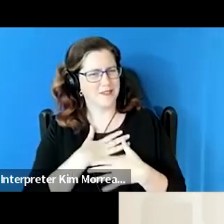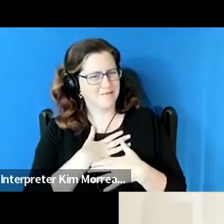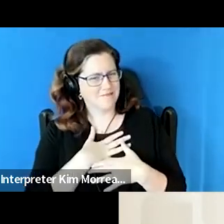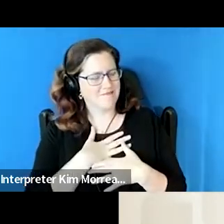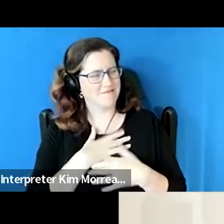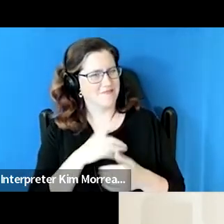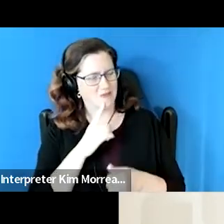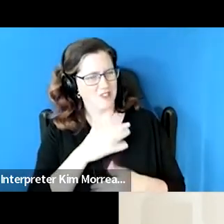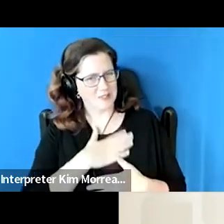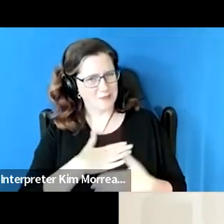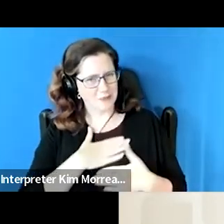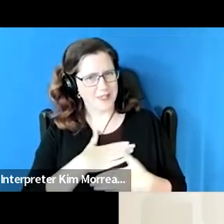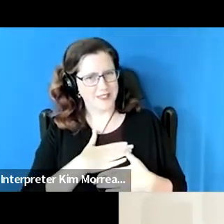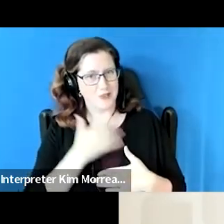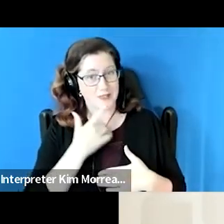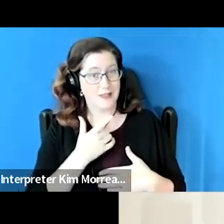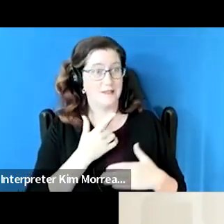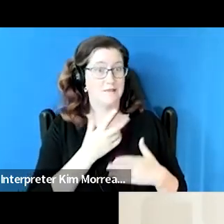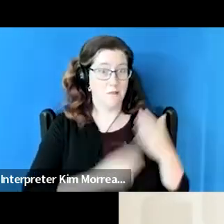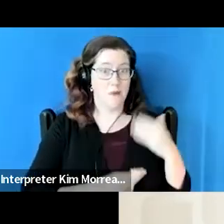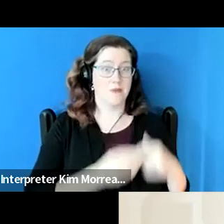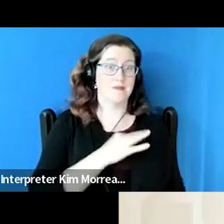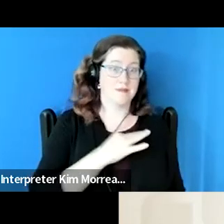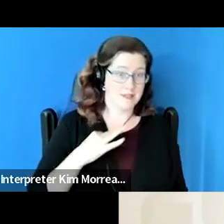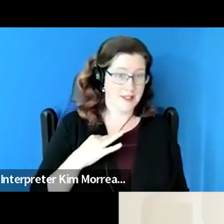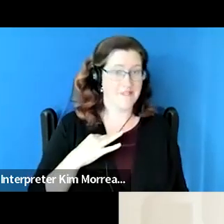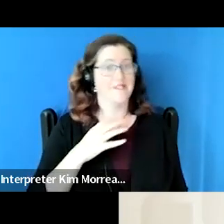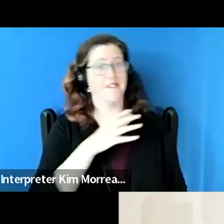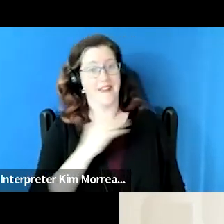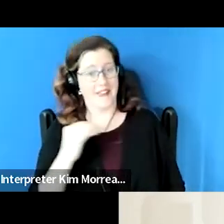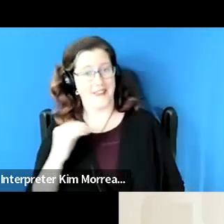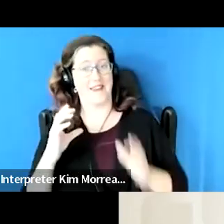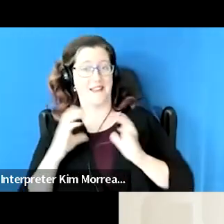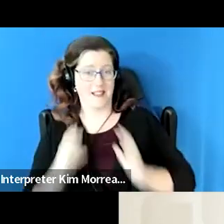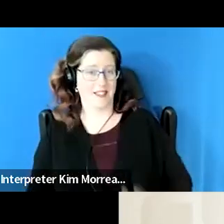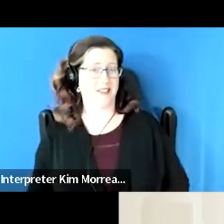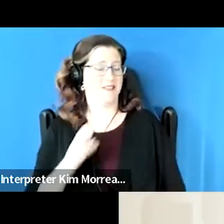you also said, so it's both staff and the participants that are a part of that.